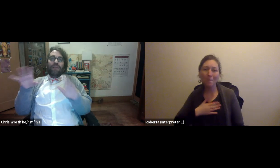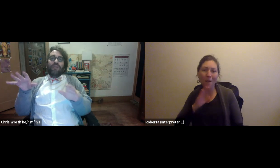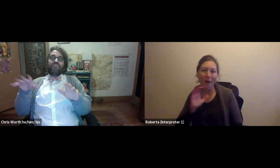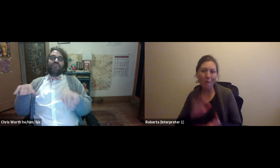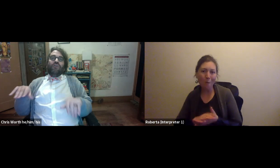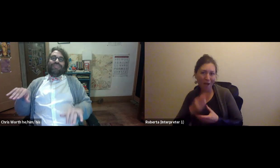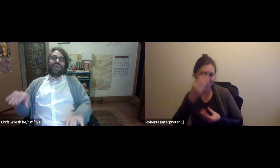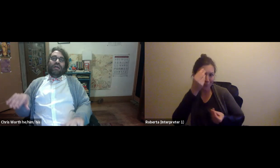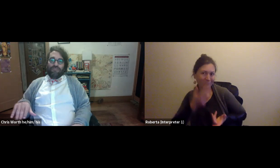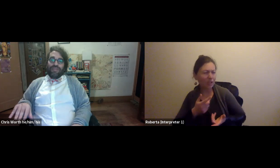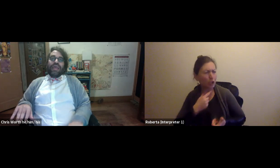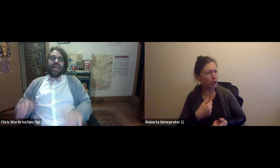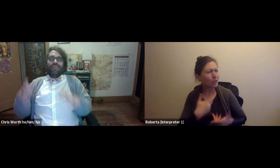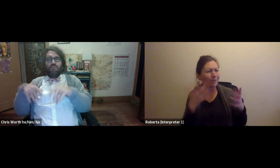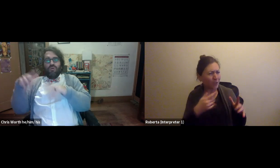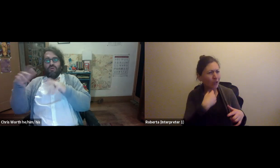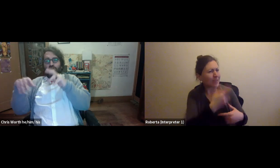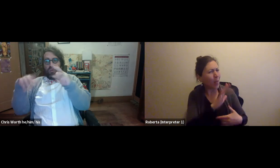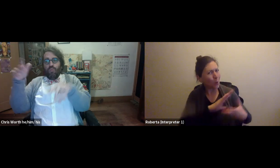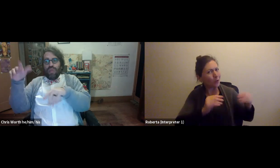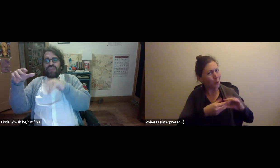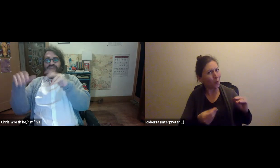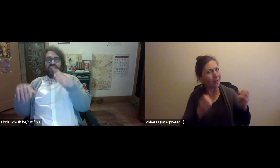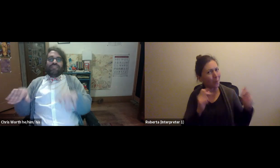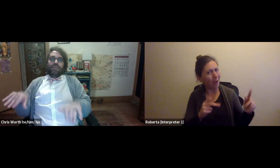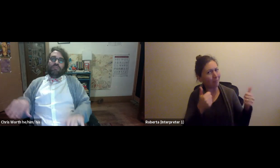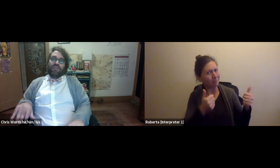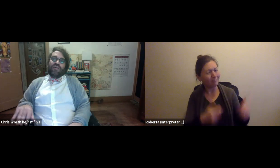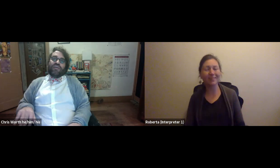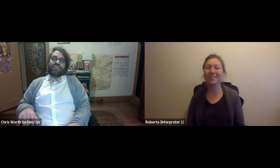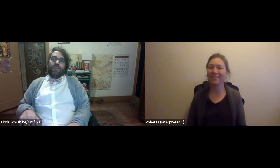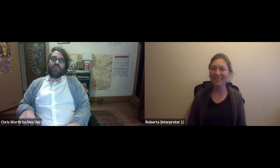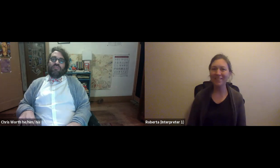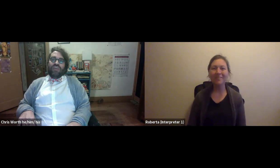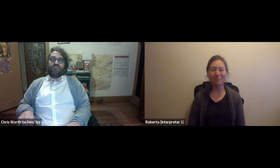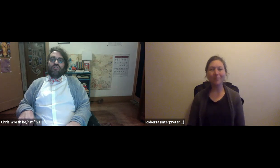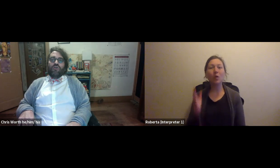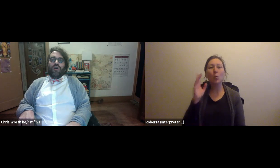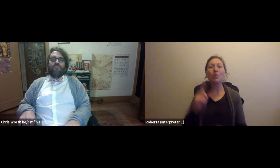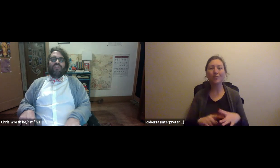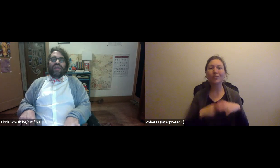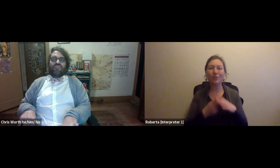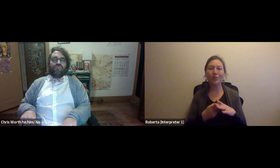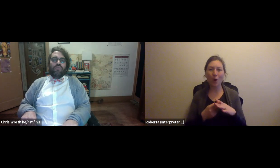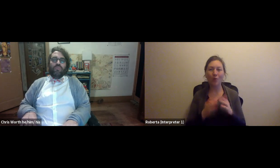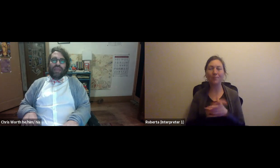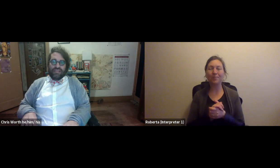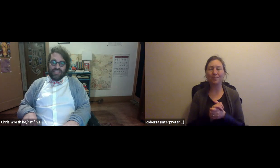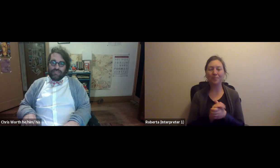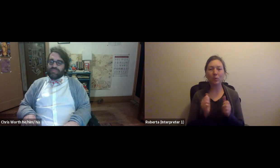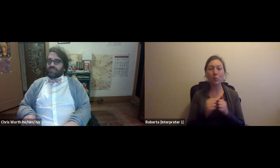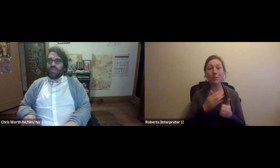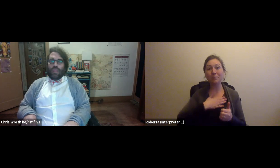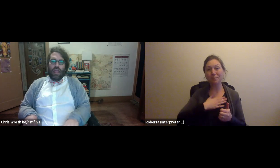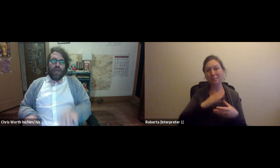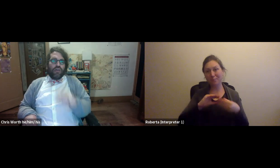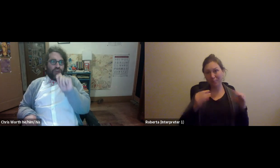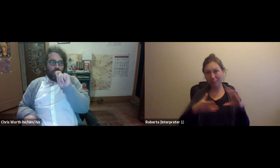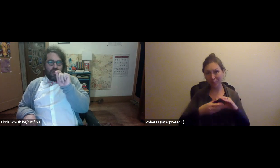to start there and then we'll weave in some other things over the next few minutes. So